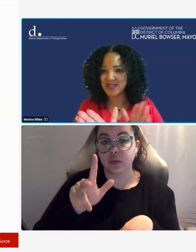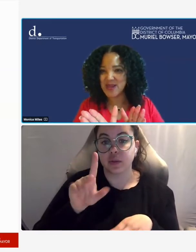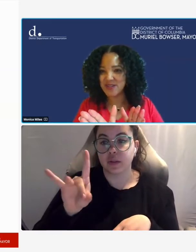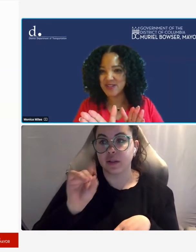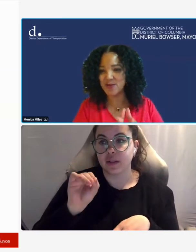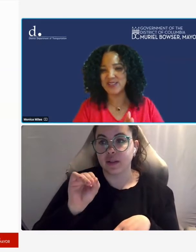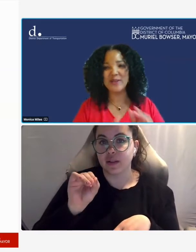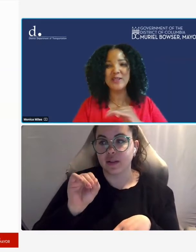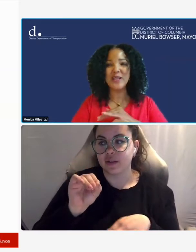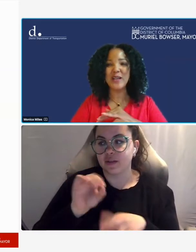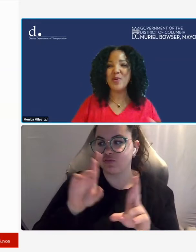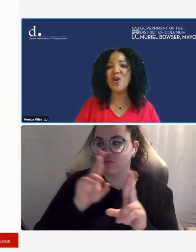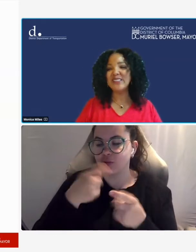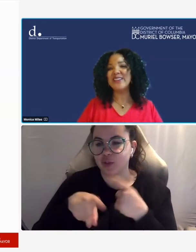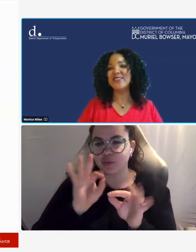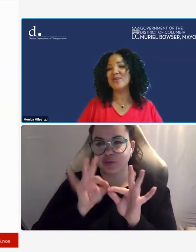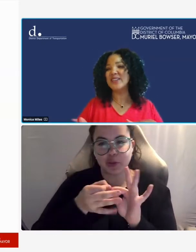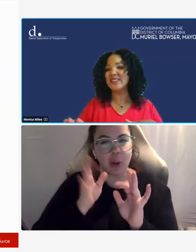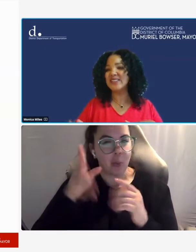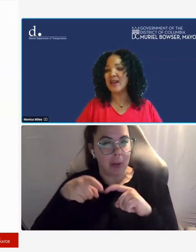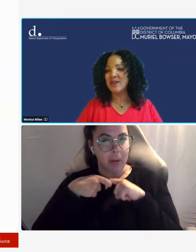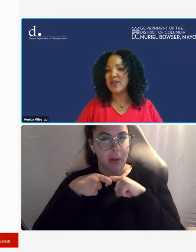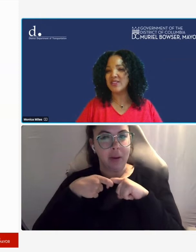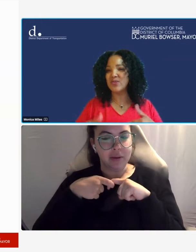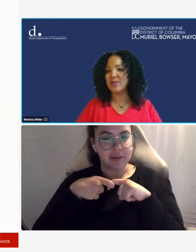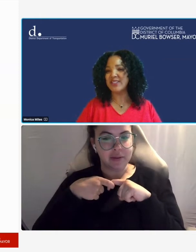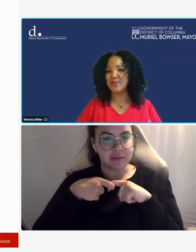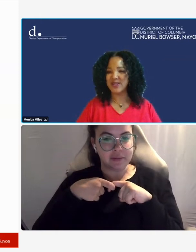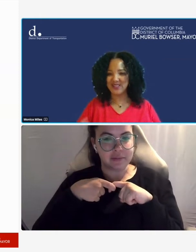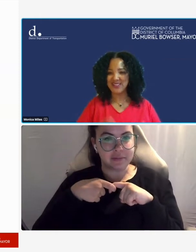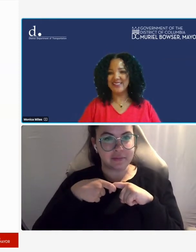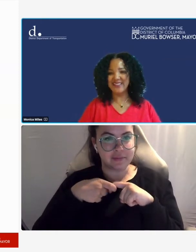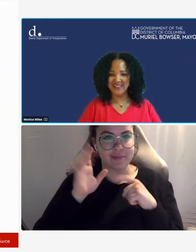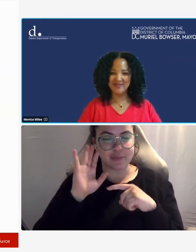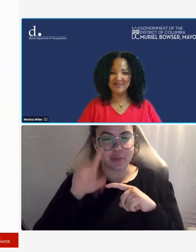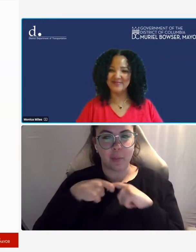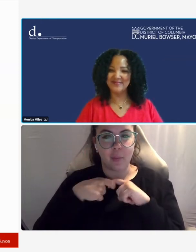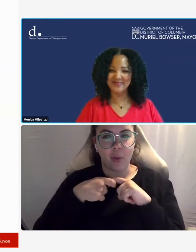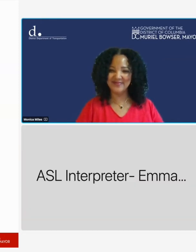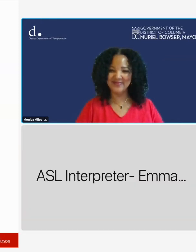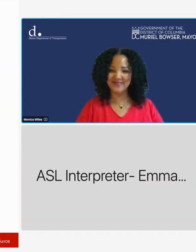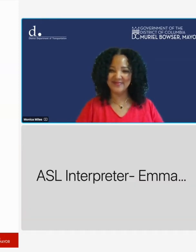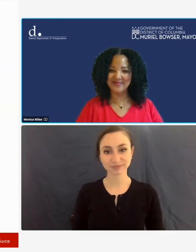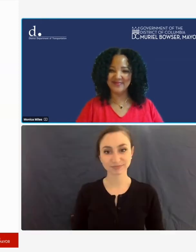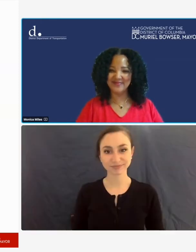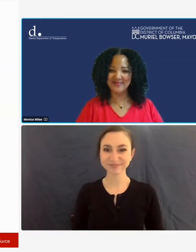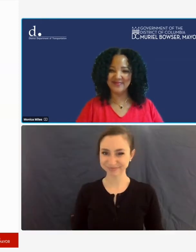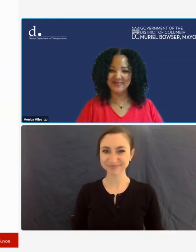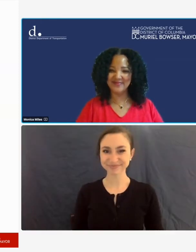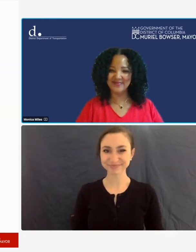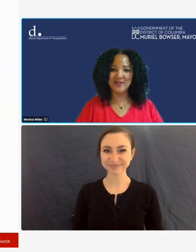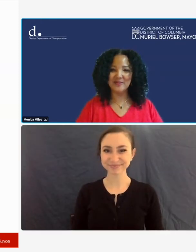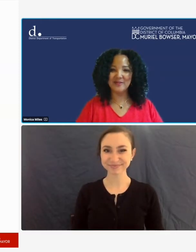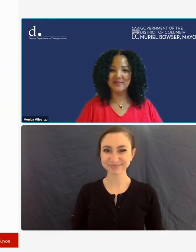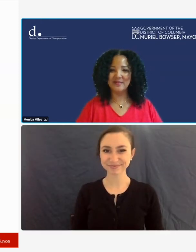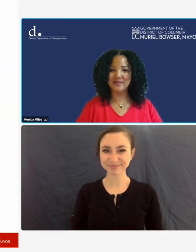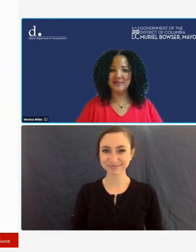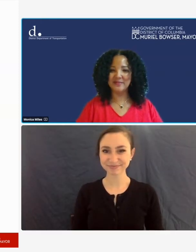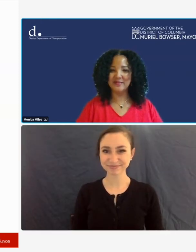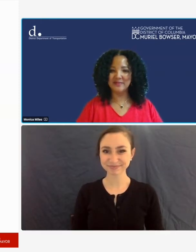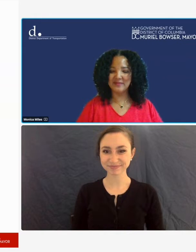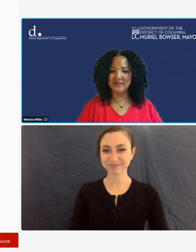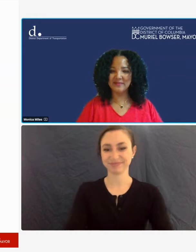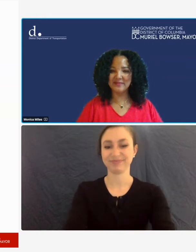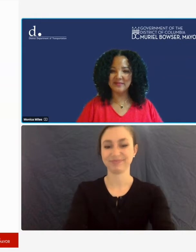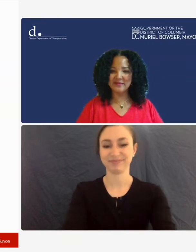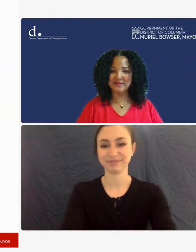and temperature so i'm gonna i'm gonna pause here so we can stop we can swap interpreters